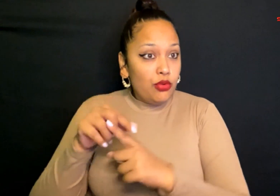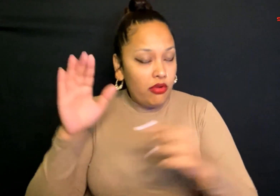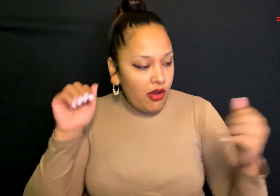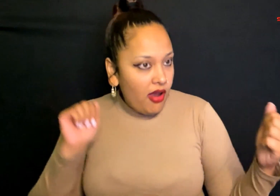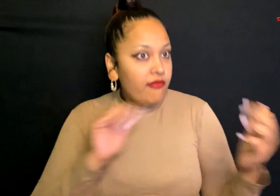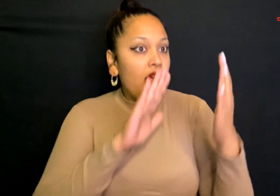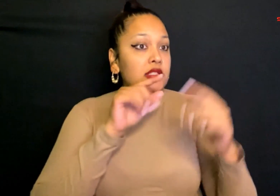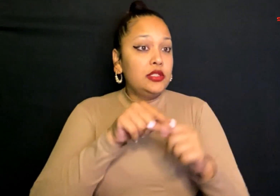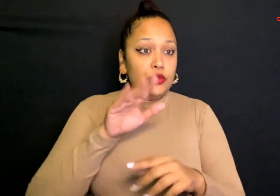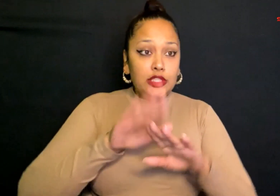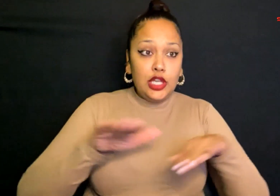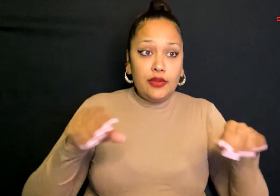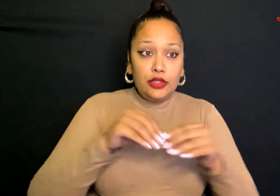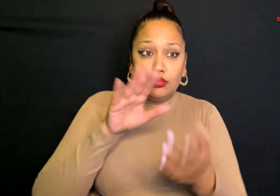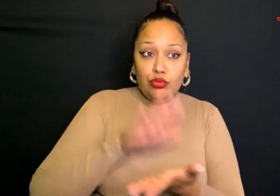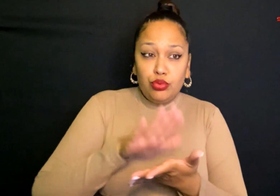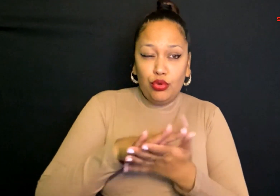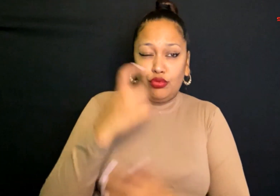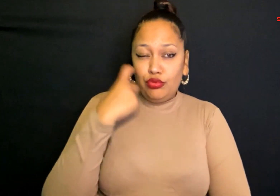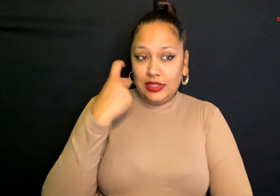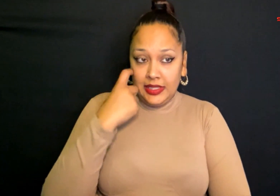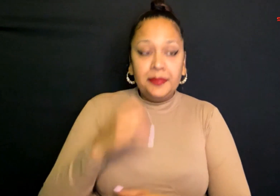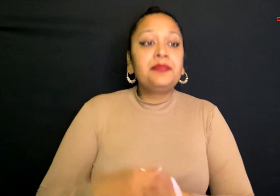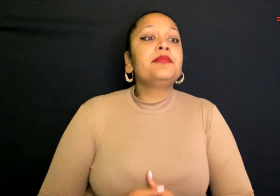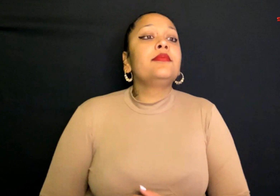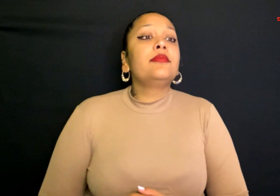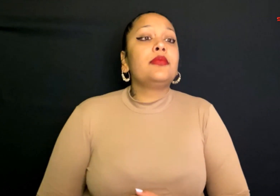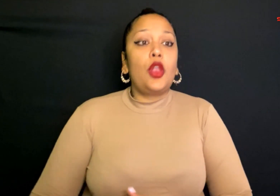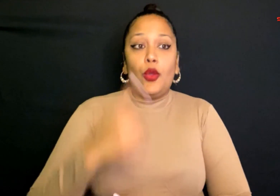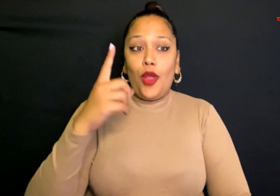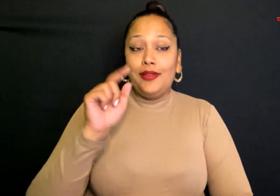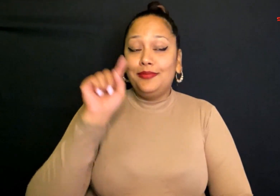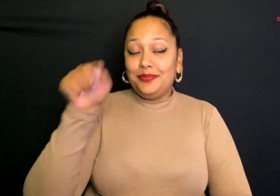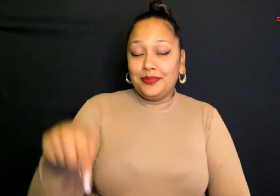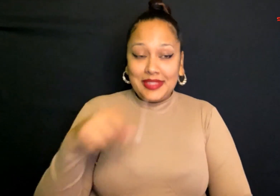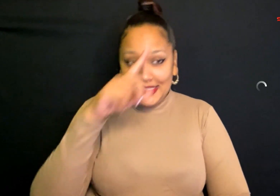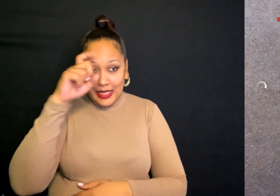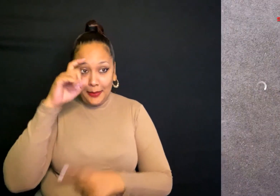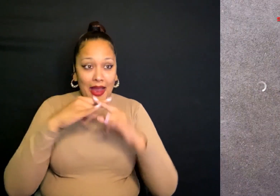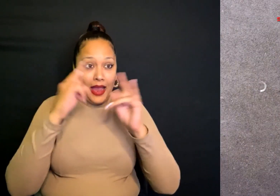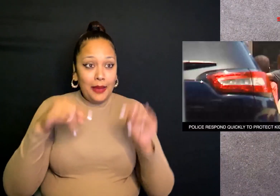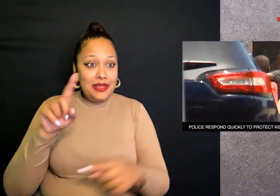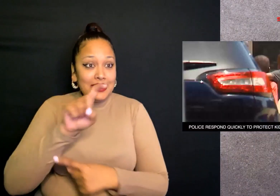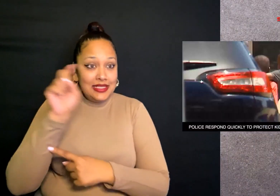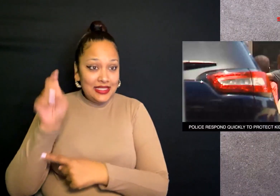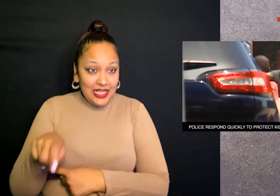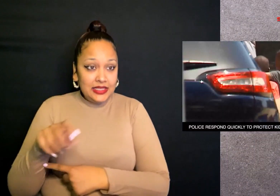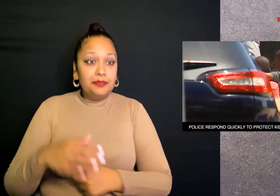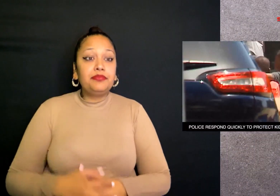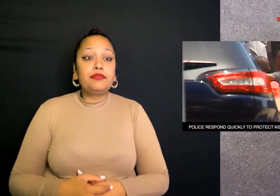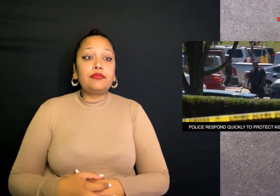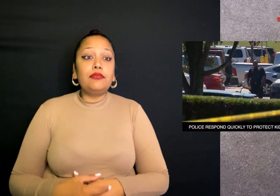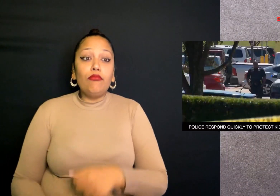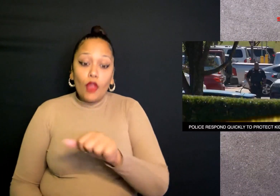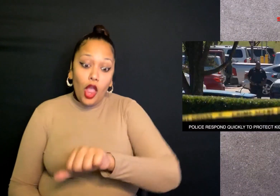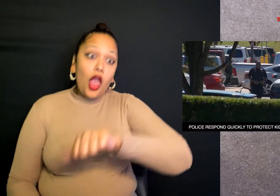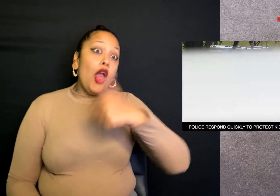at least two recent incidents of gunmen confronting children in schools in recent days one at